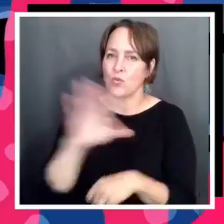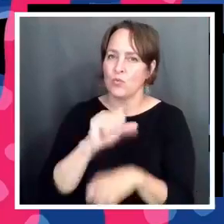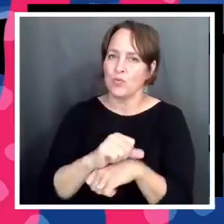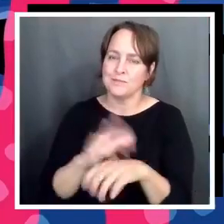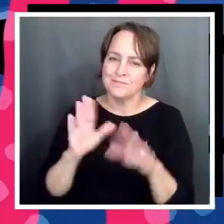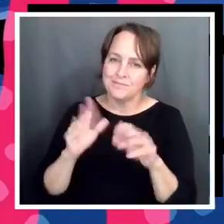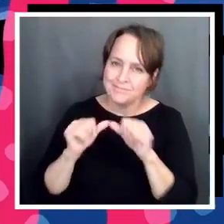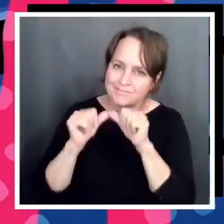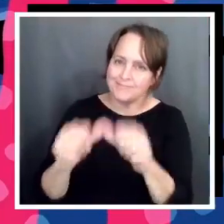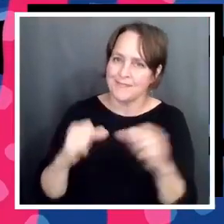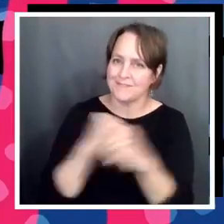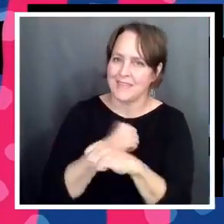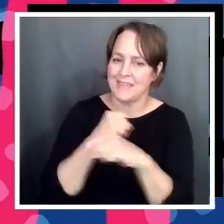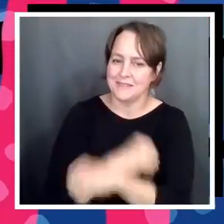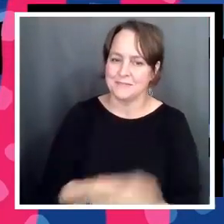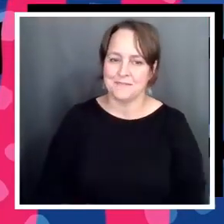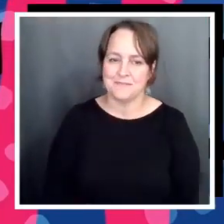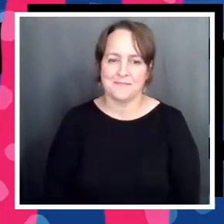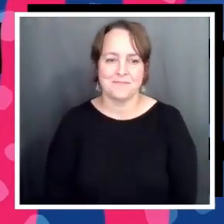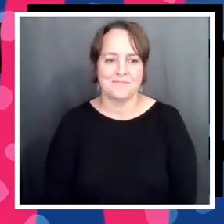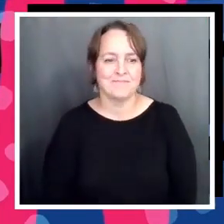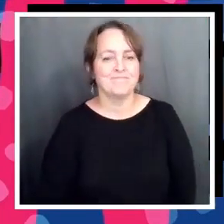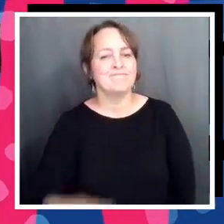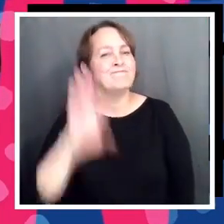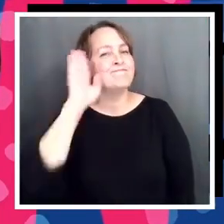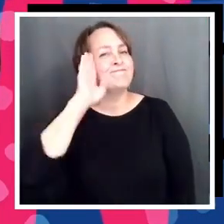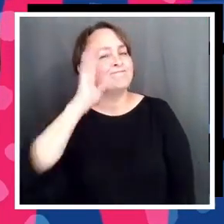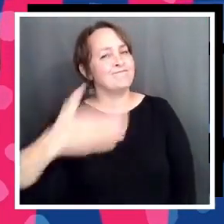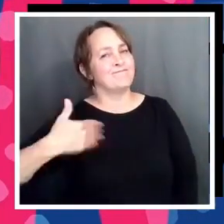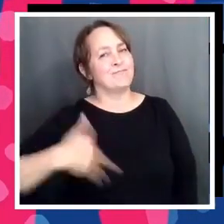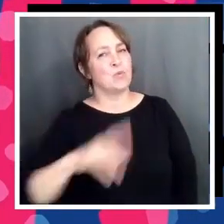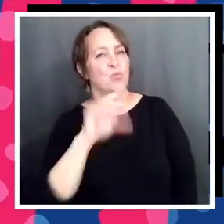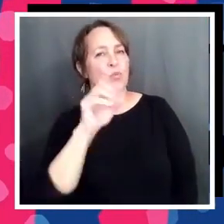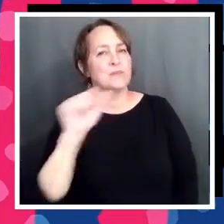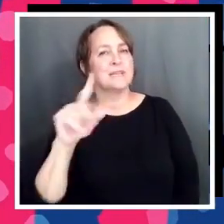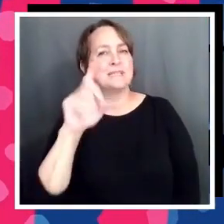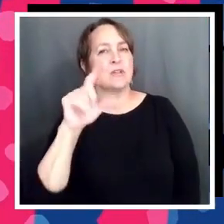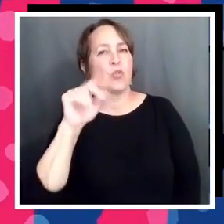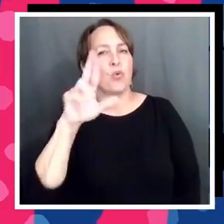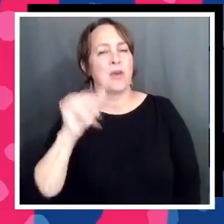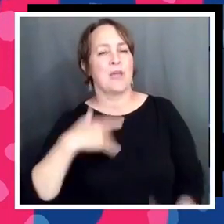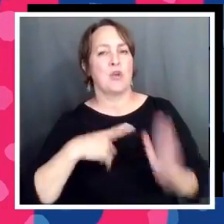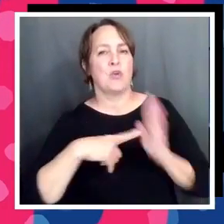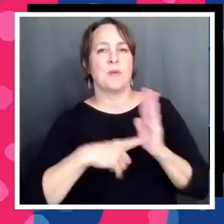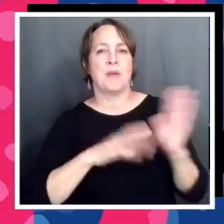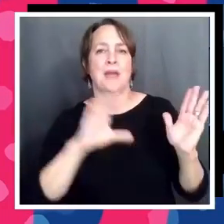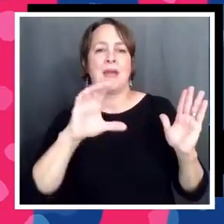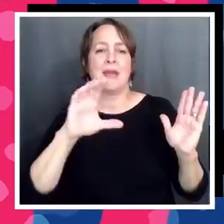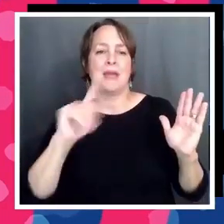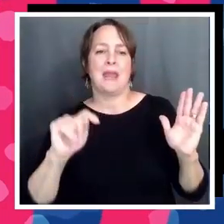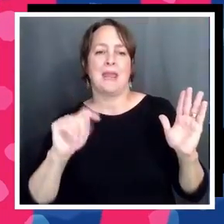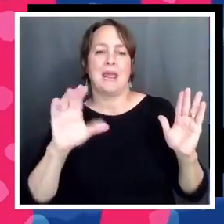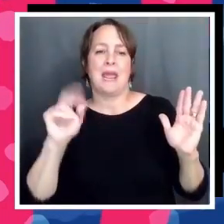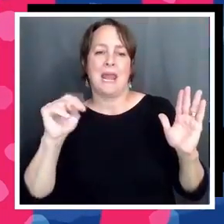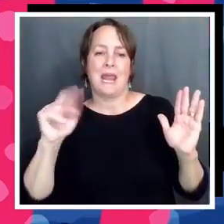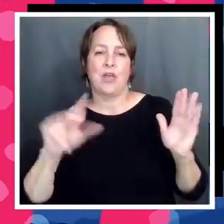THAT ALL FAMILIES HAVE ACCESS TO BASIC NEEDS. THANK YOU FOR THE WORK THAT YOU DO.